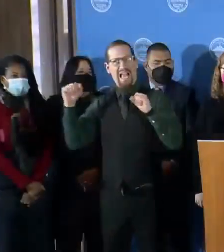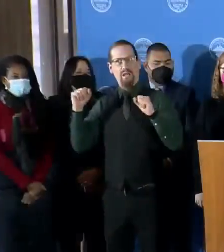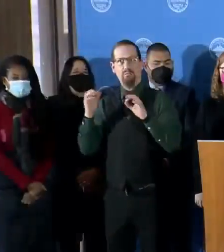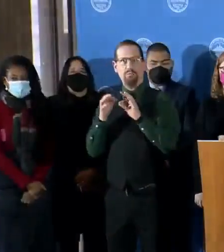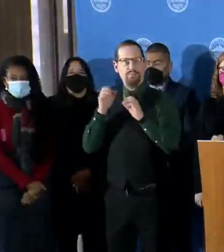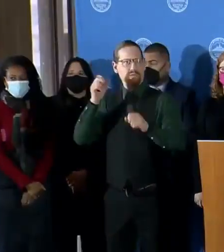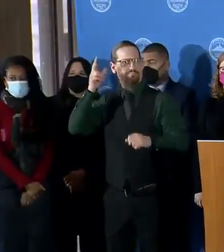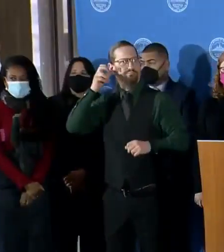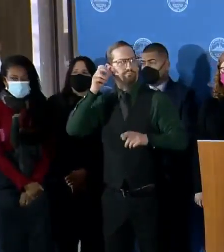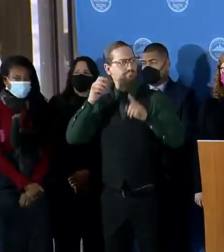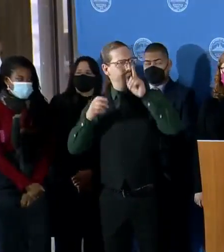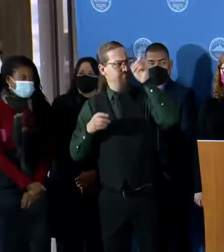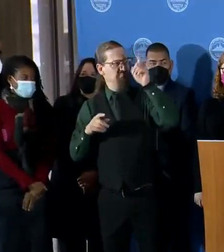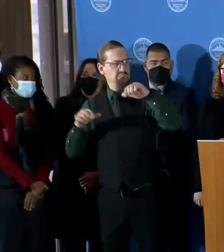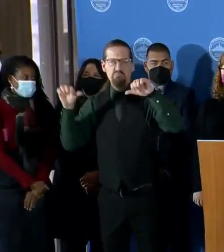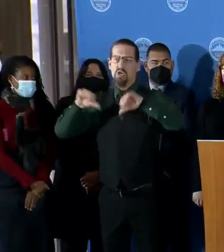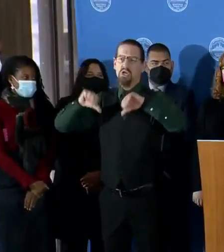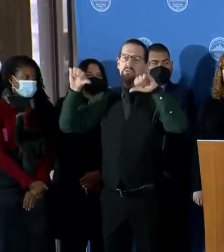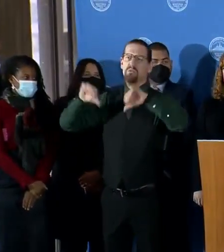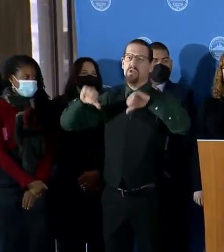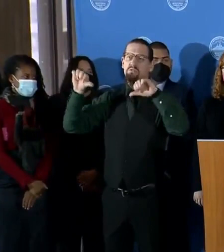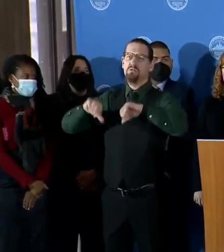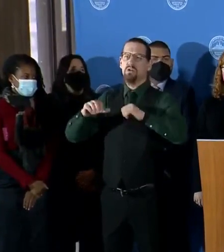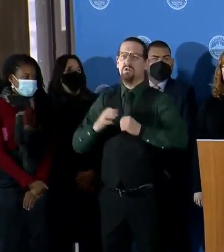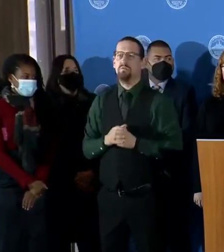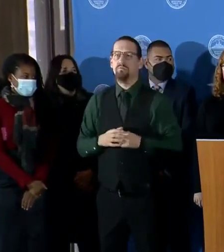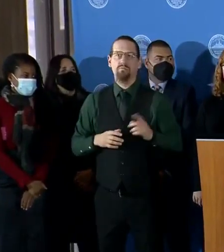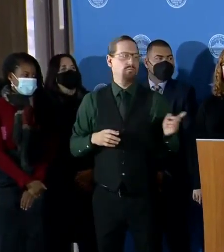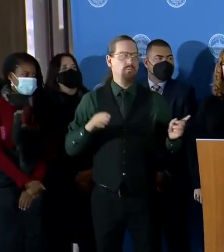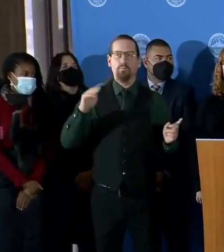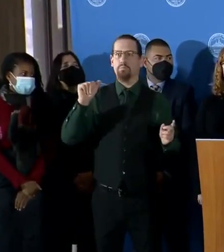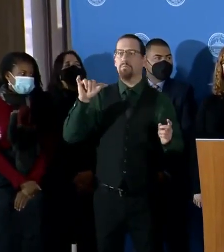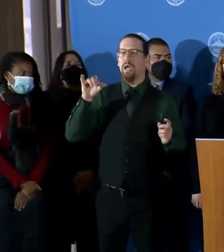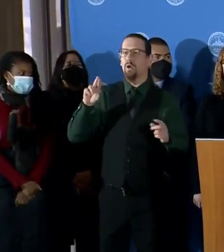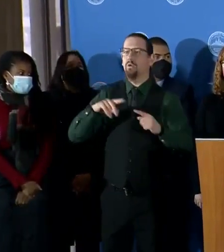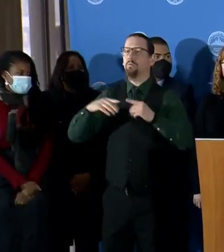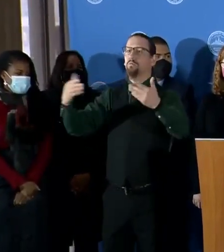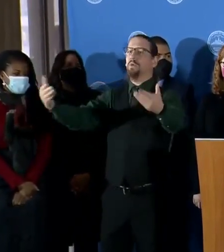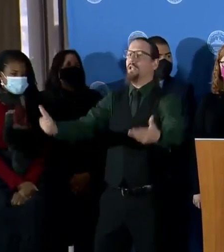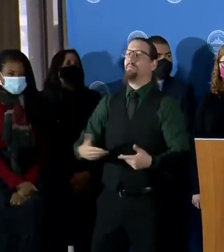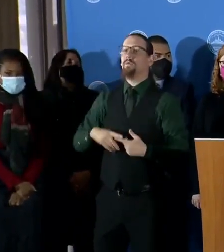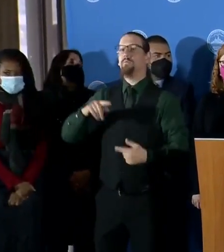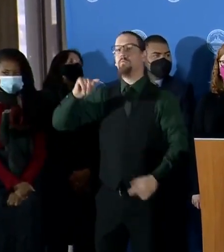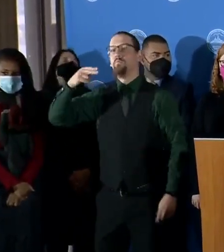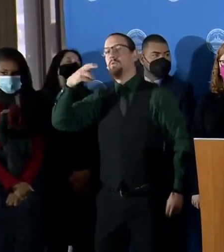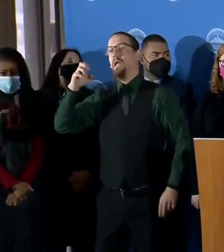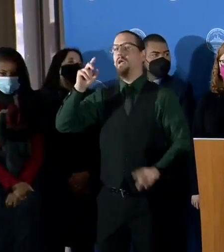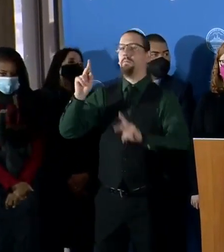EYTH SHOUTED THROUGH THE ENTIRE WSNE CONFERENCE, PROMPTING HER TO SAY THIS.